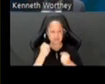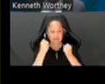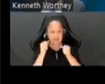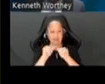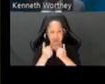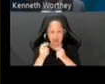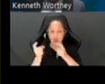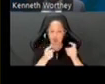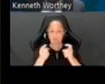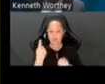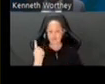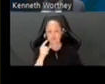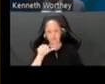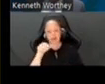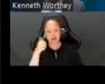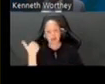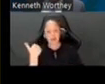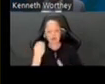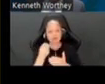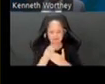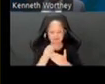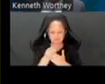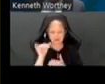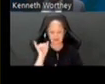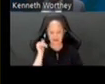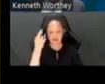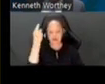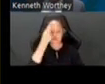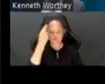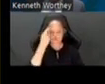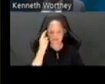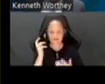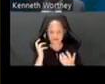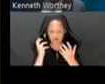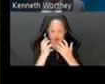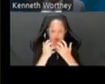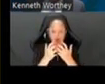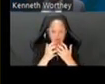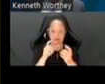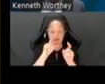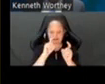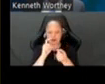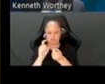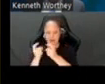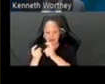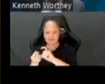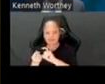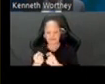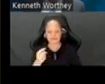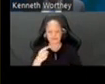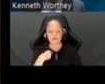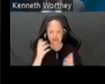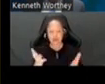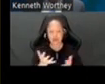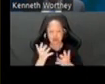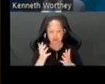else's money as well as financial accommodations. I encourage you to look through the resources